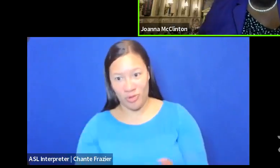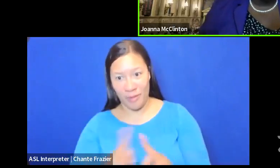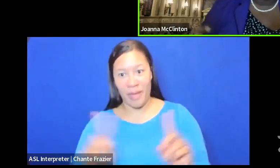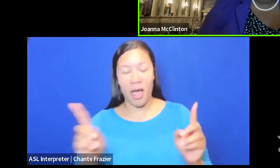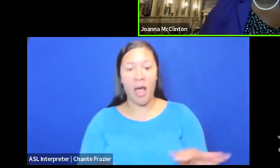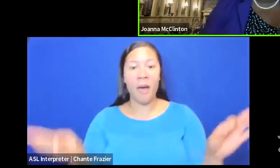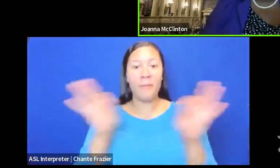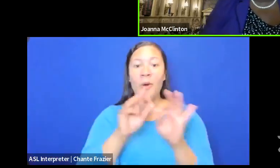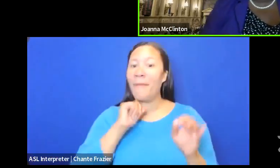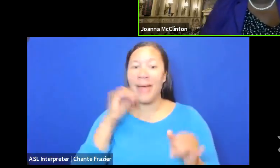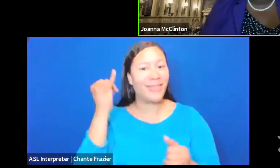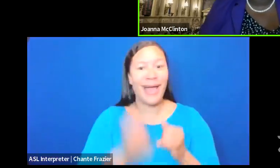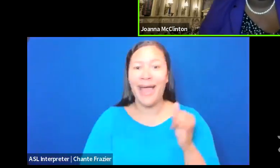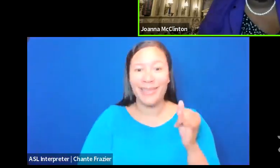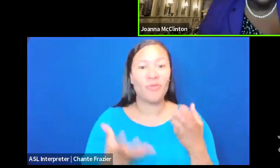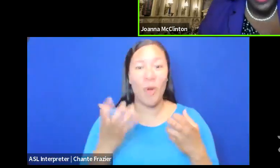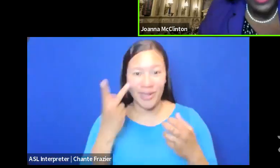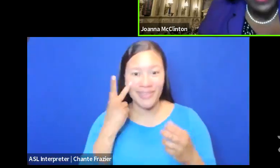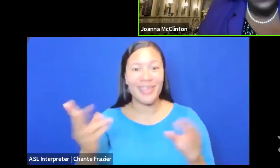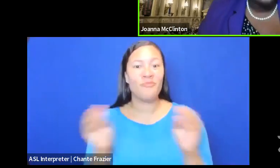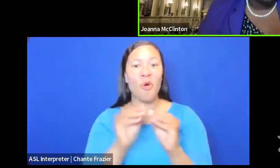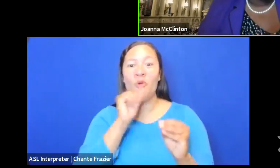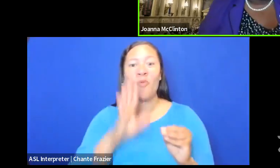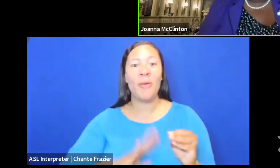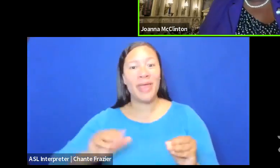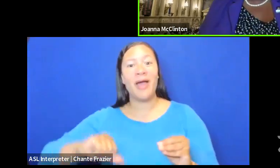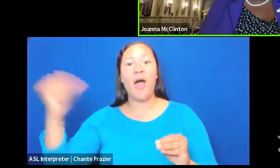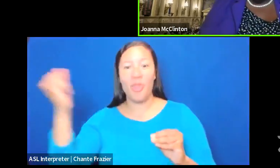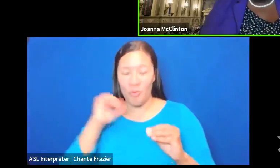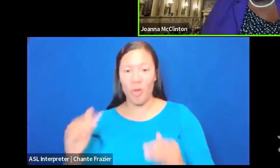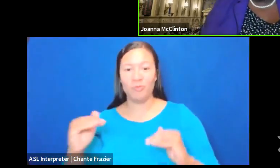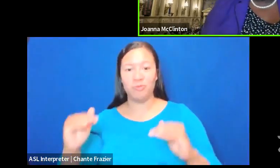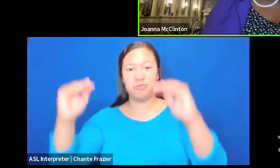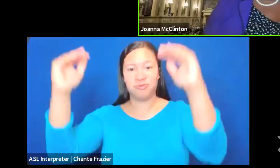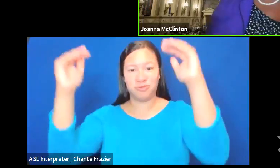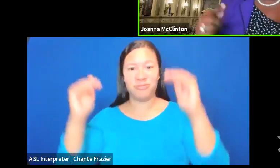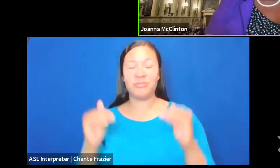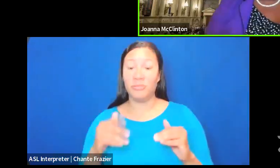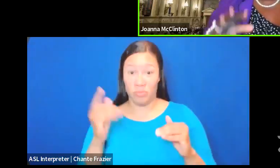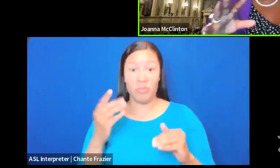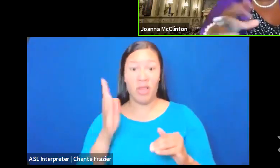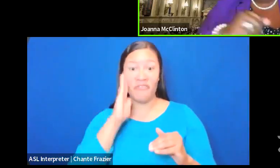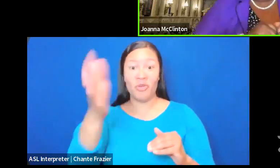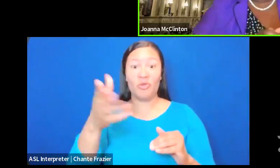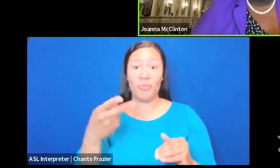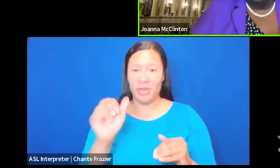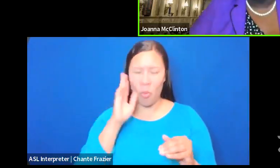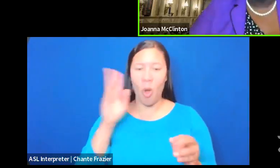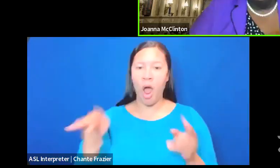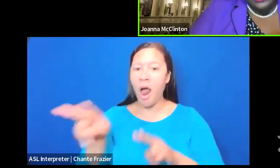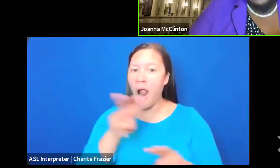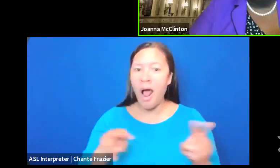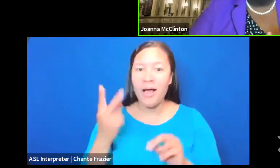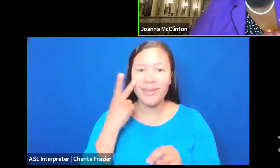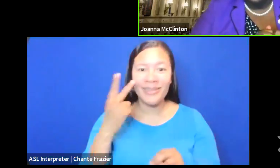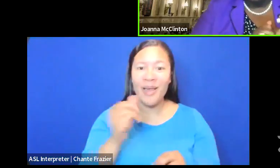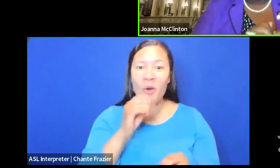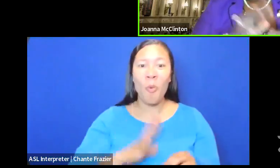chance to lead. I'm so humbled and grateful so I don' t complain about the things that come with the first, the key for me is that I'm not the